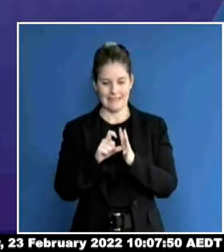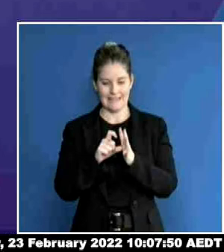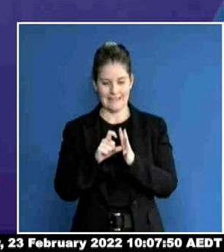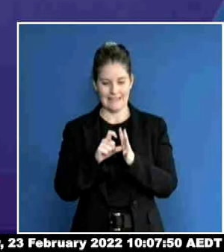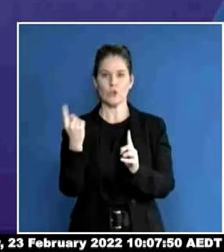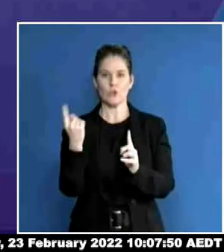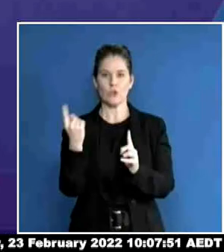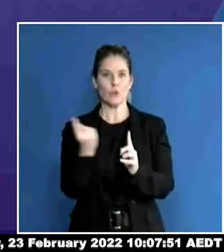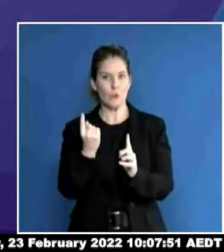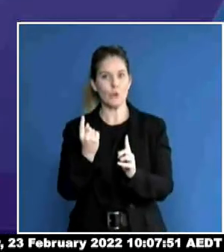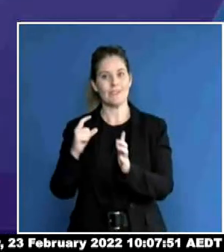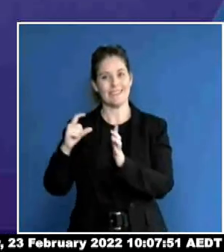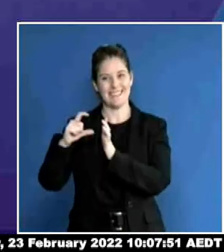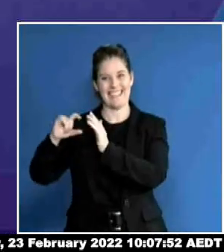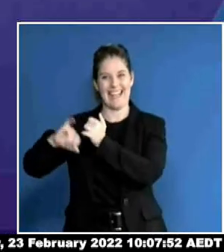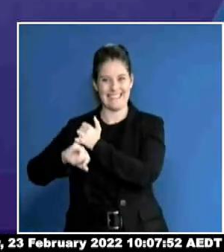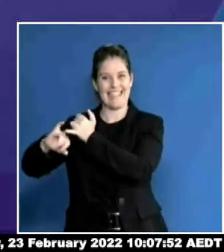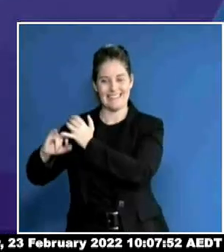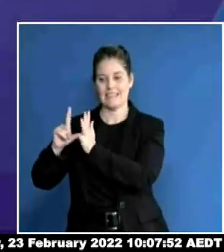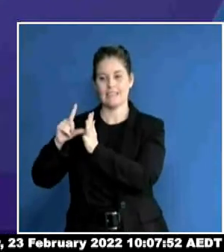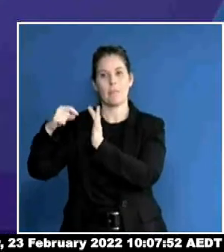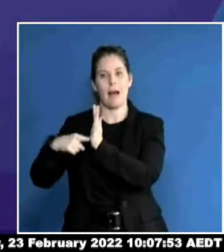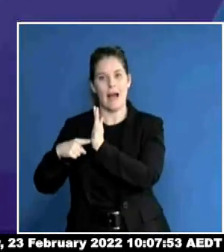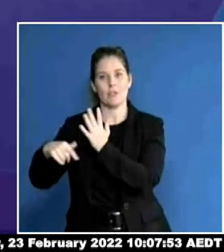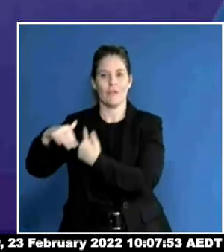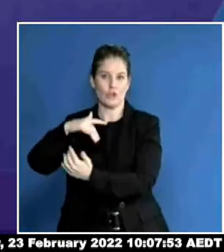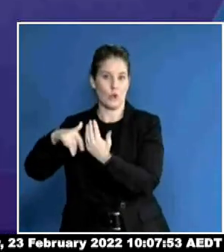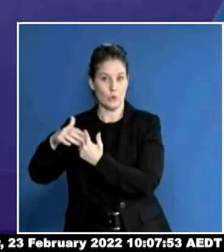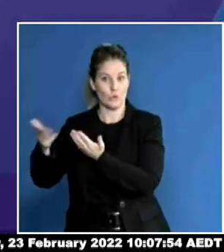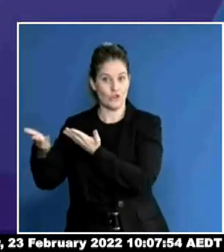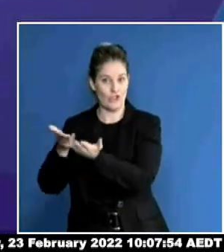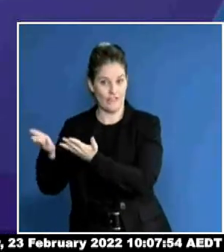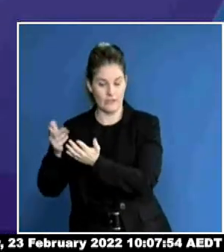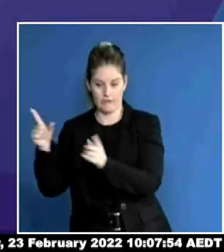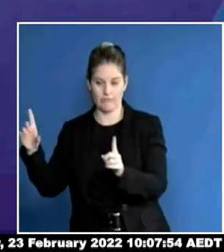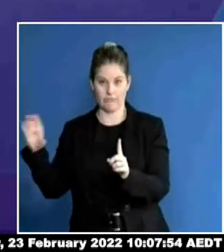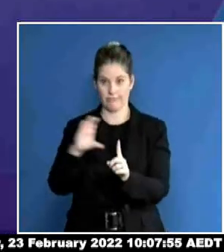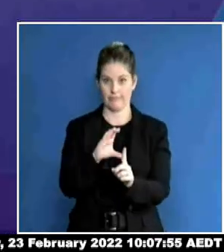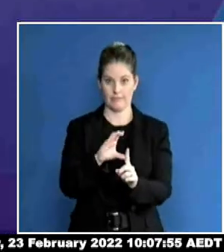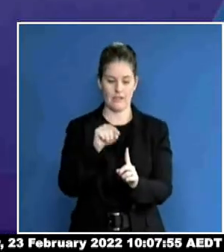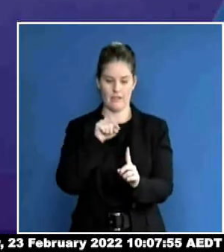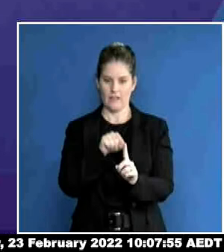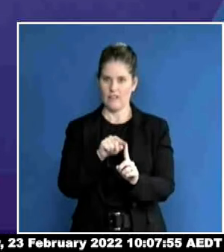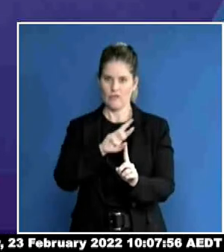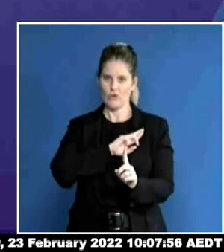DSS, to assist people with disability to prepare for, find and maintain open